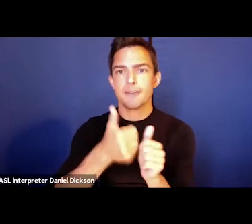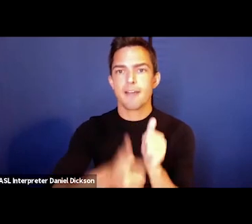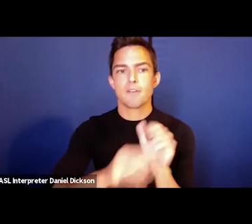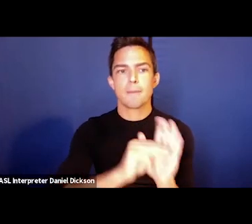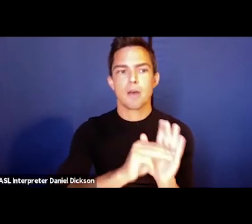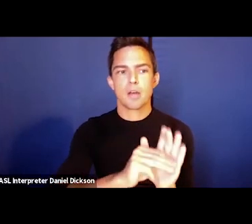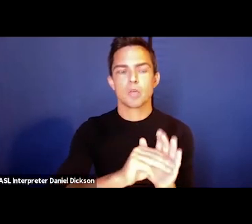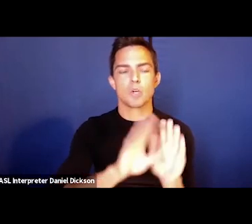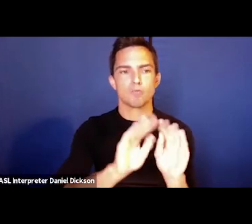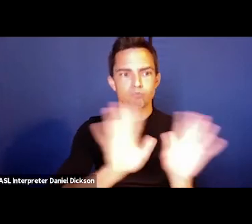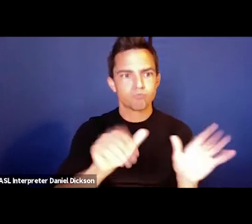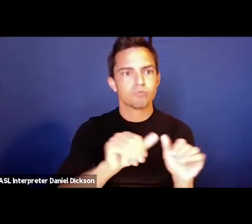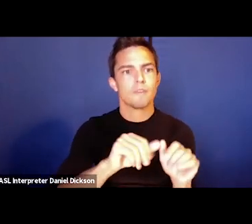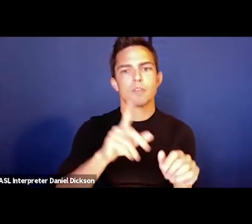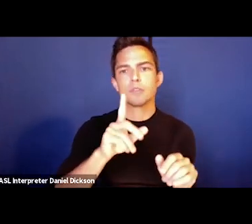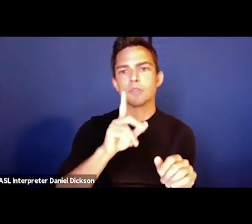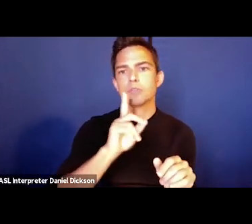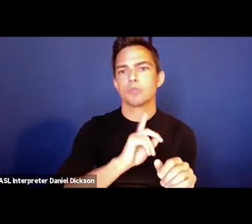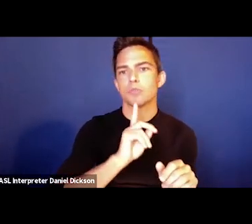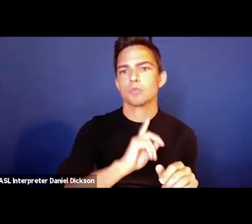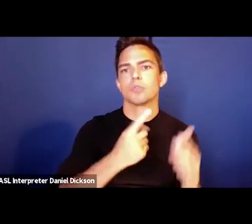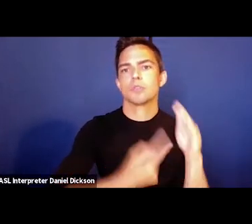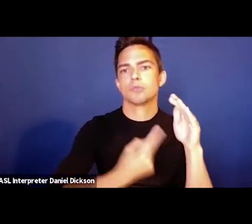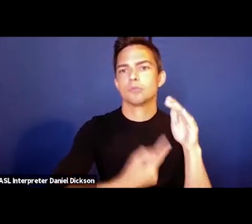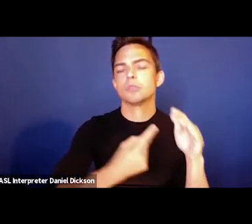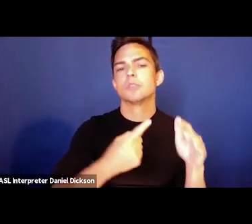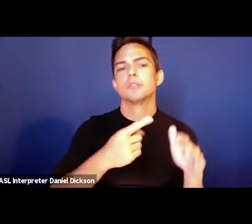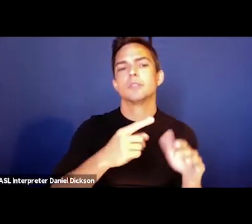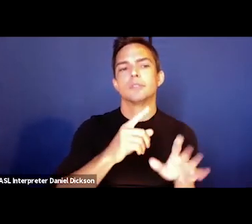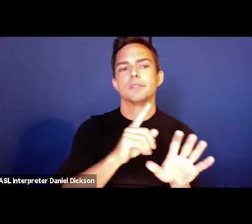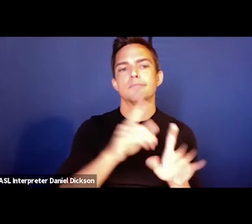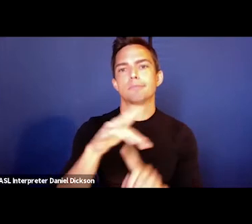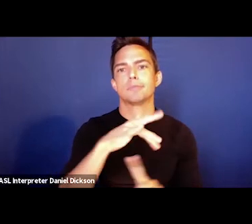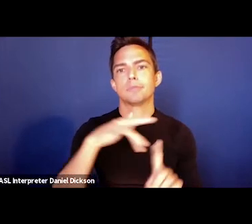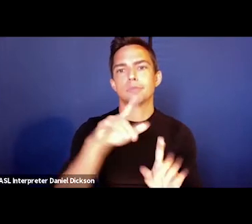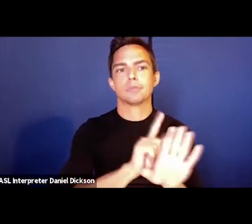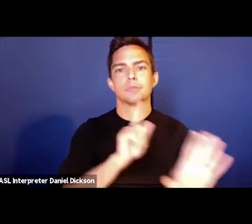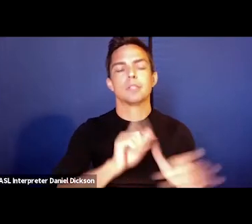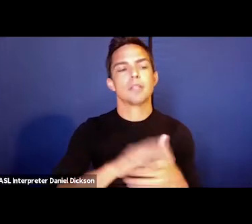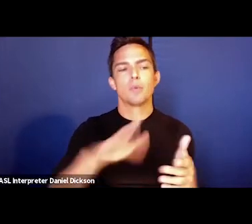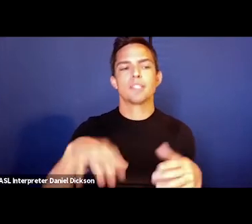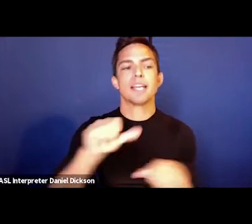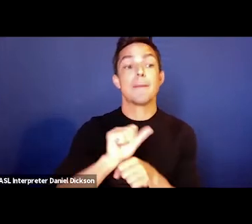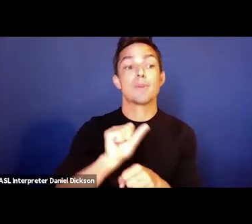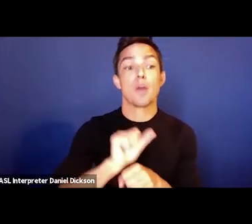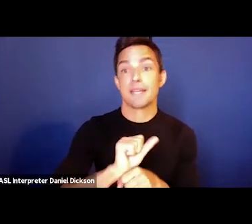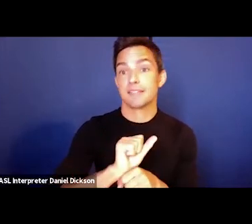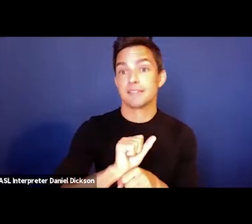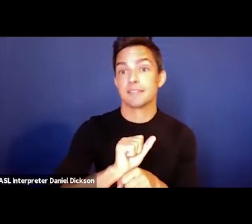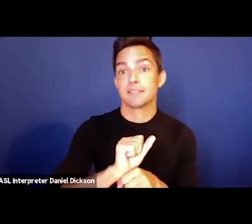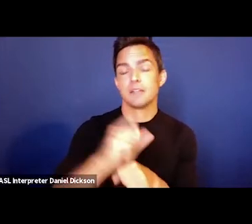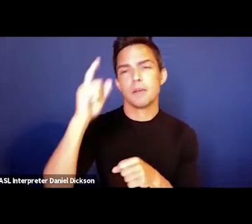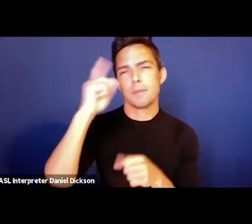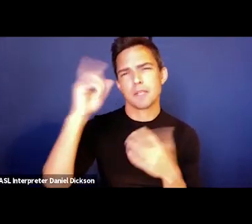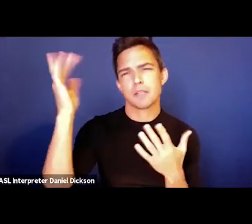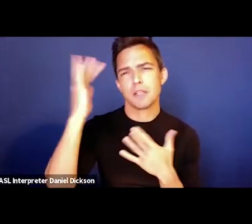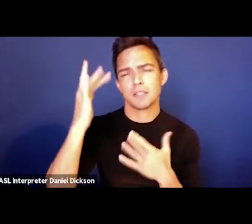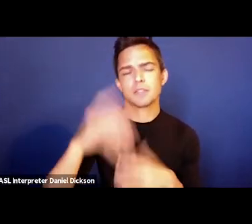social isolation and loneliness were employment having mental illness or psychiatric disability